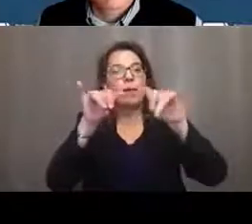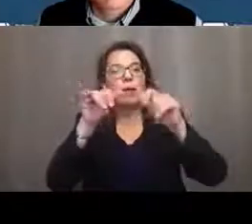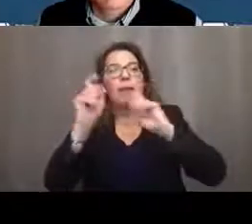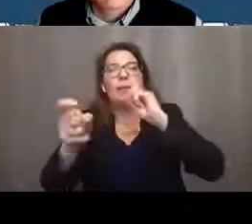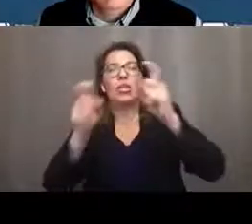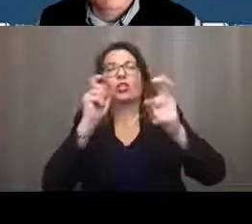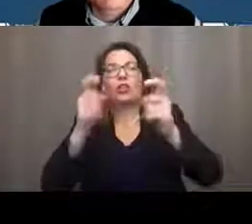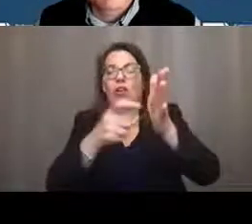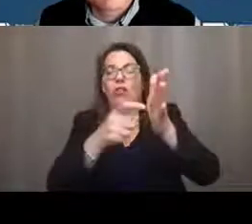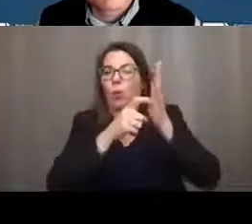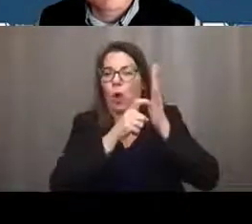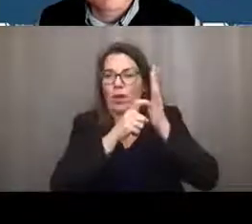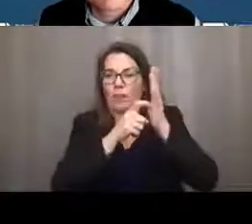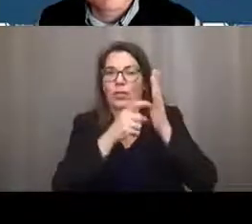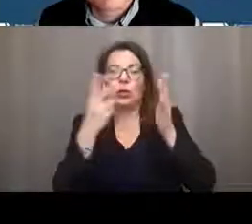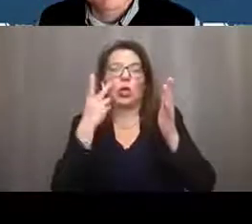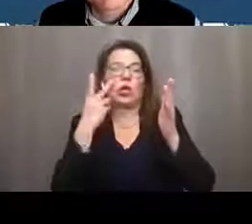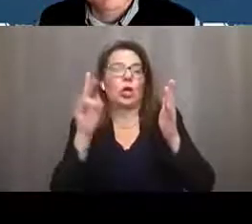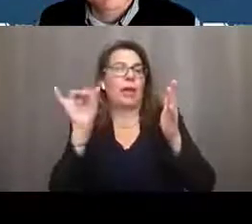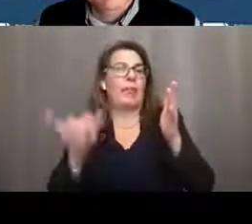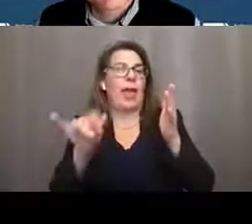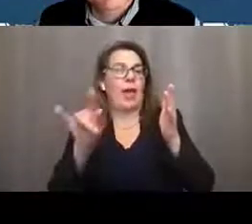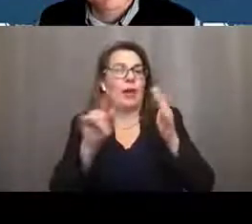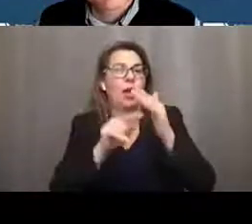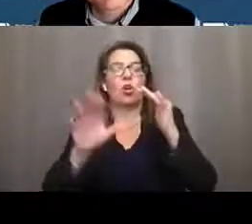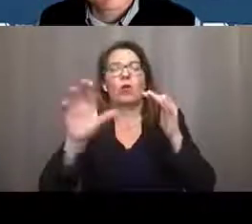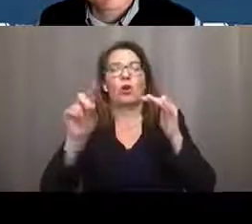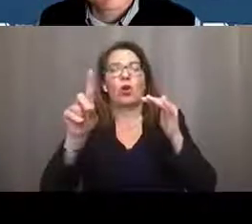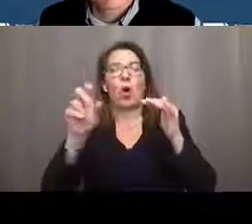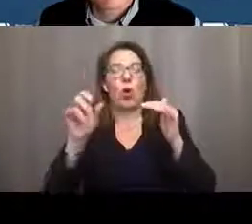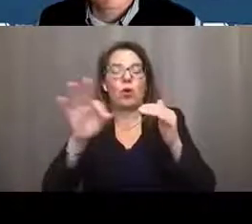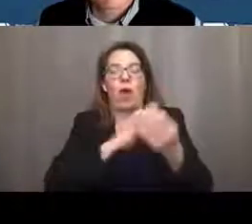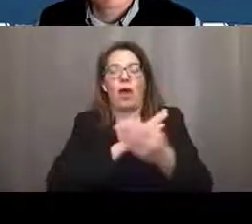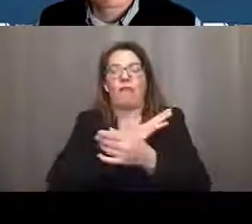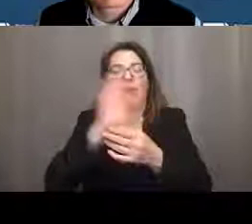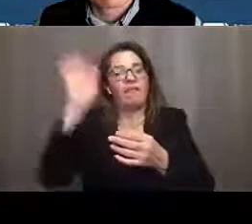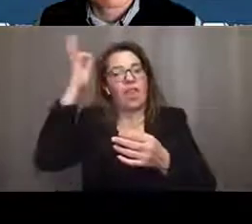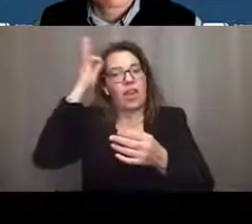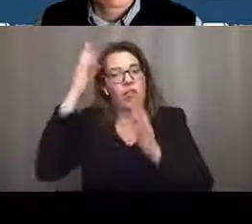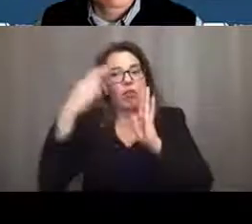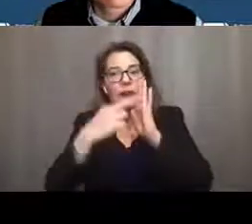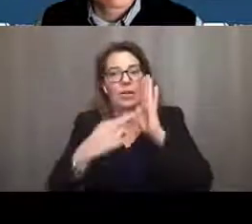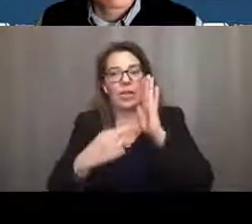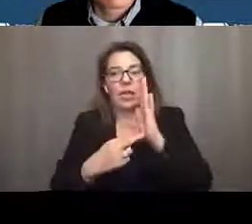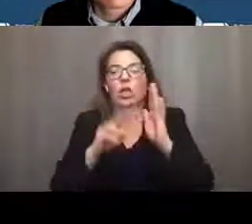which are listed under the Code of Federal Regulations 2CFR 200.